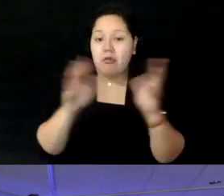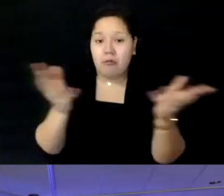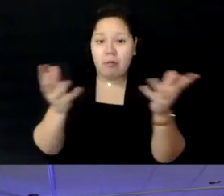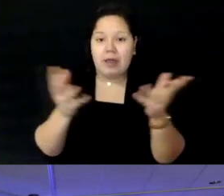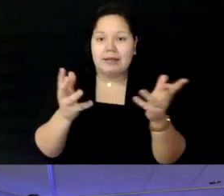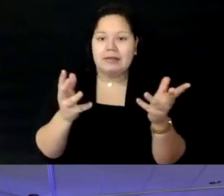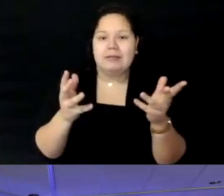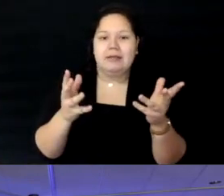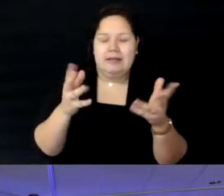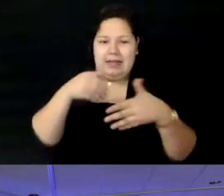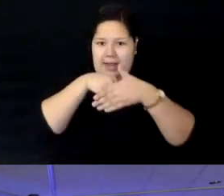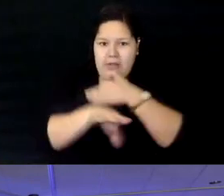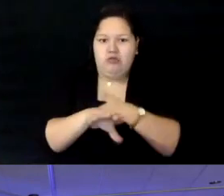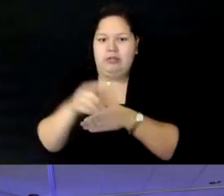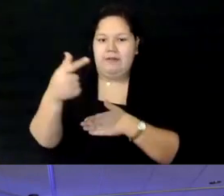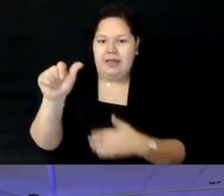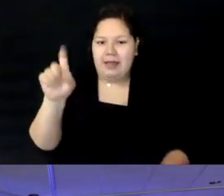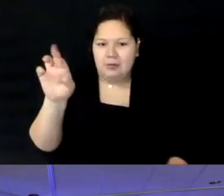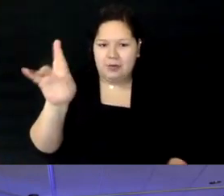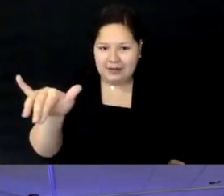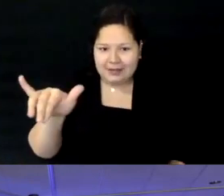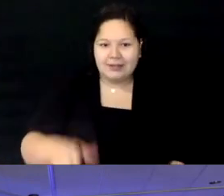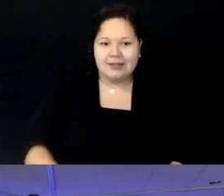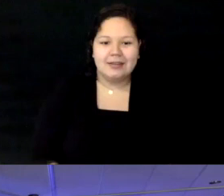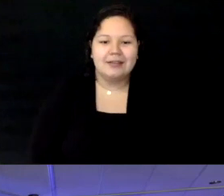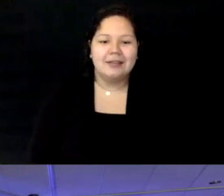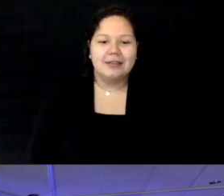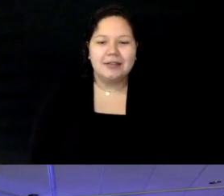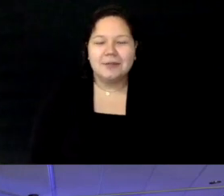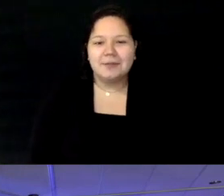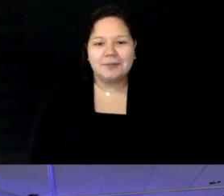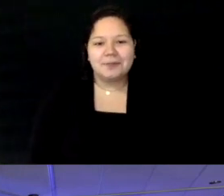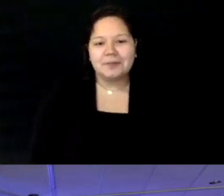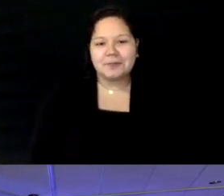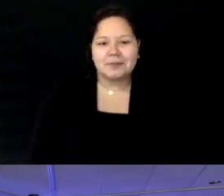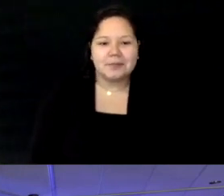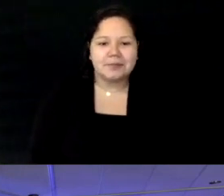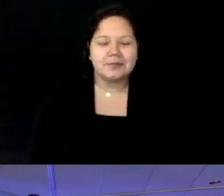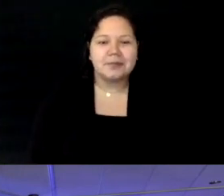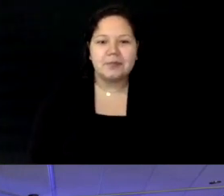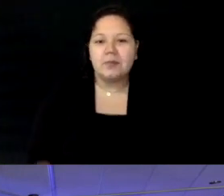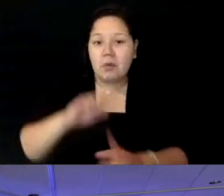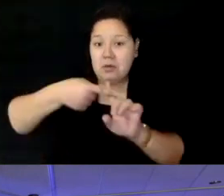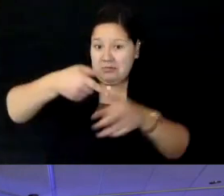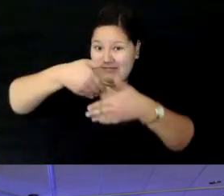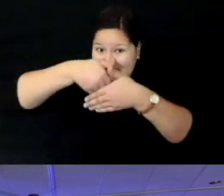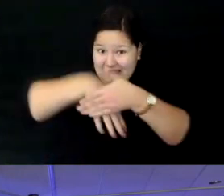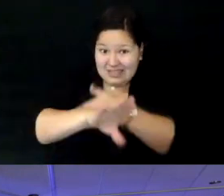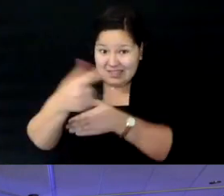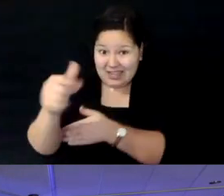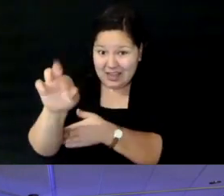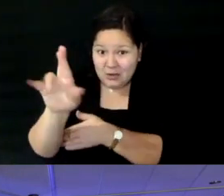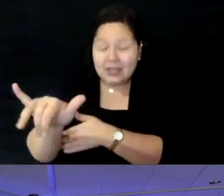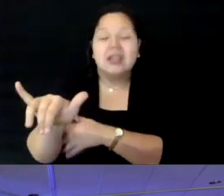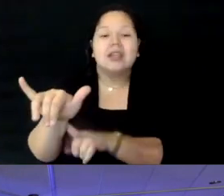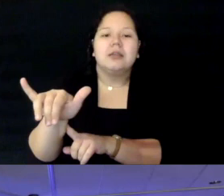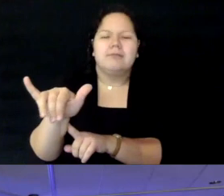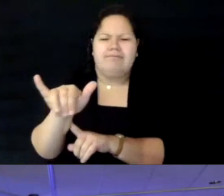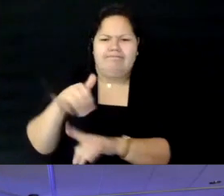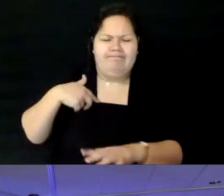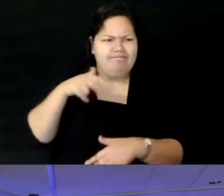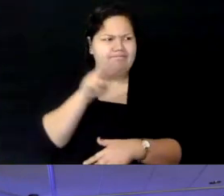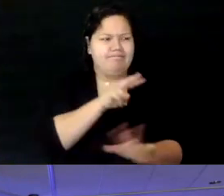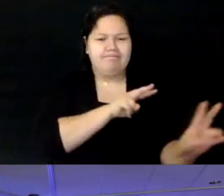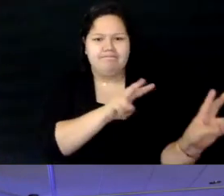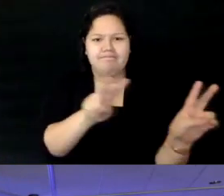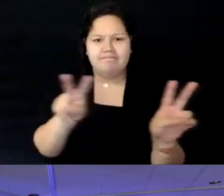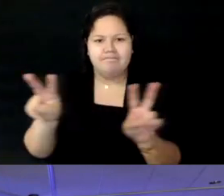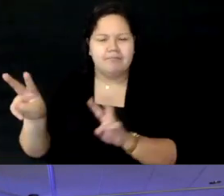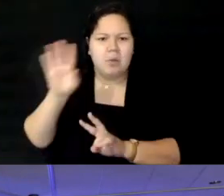the gallery space. This is, when you first walk in the gallery space, you will, there'll be two